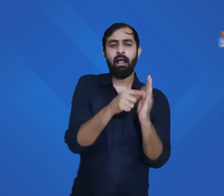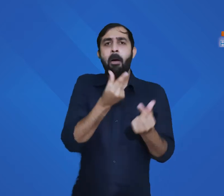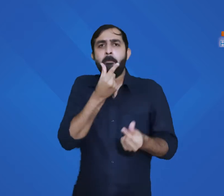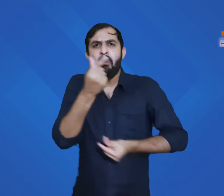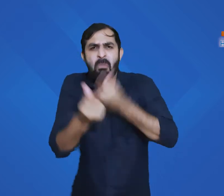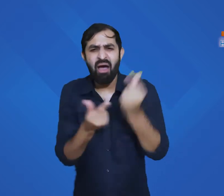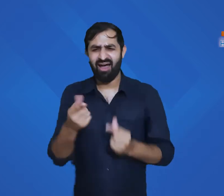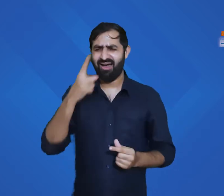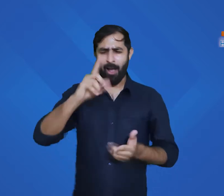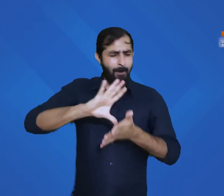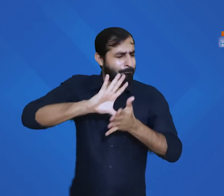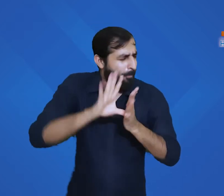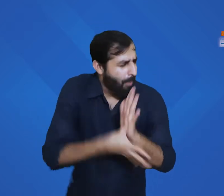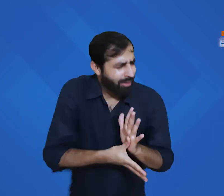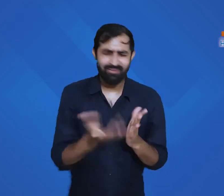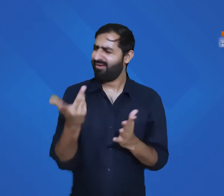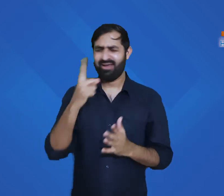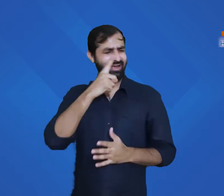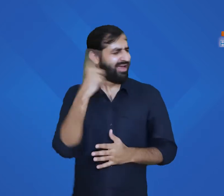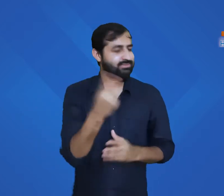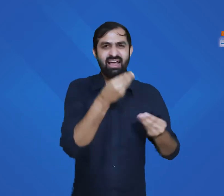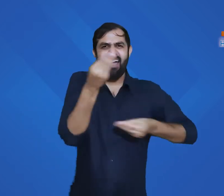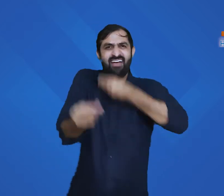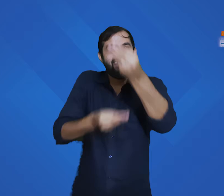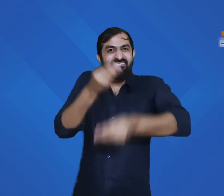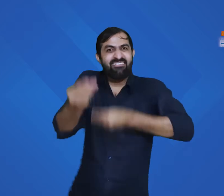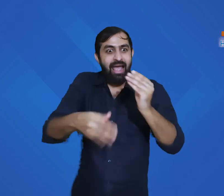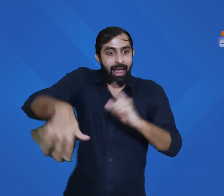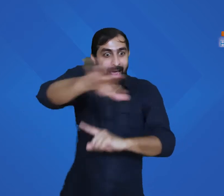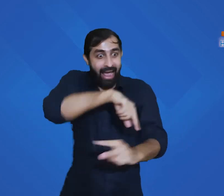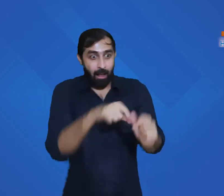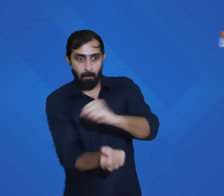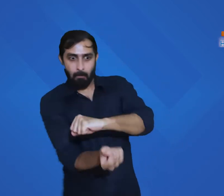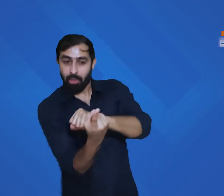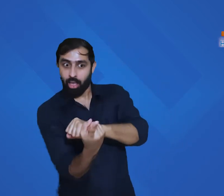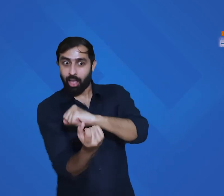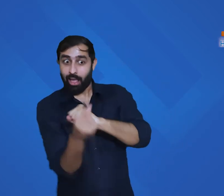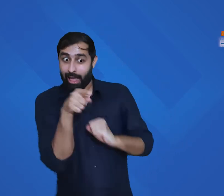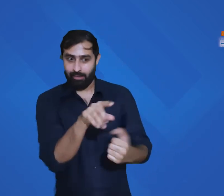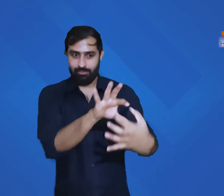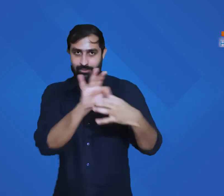and were questioned on their abilities. They had to face many challenges. These challenges and issues